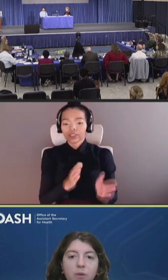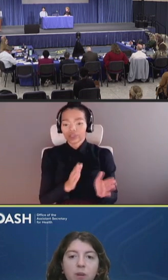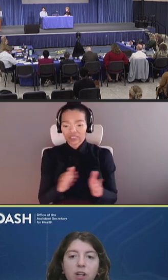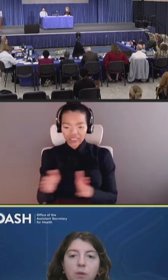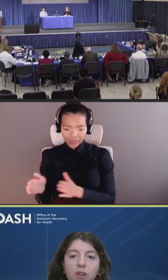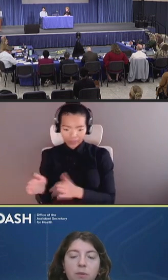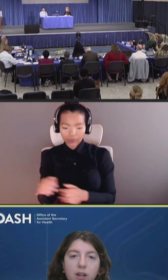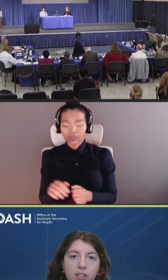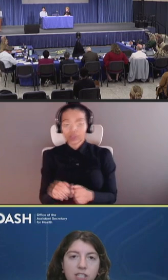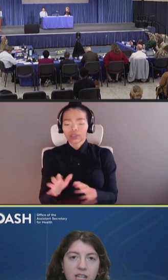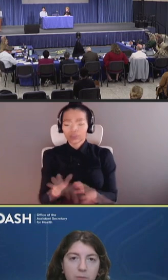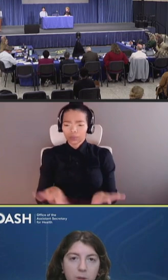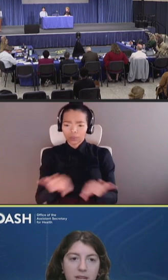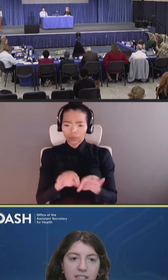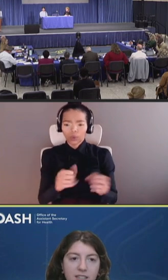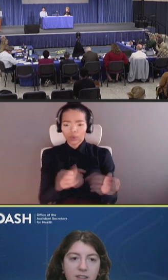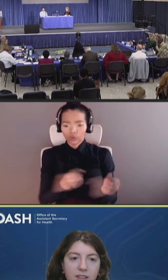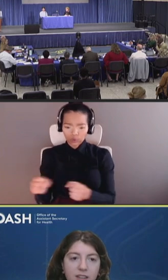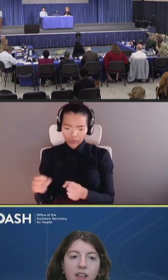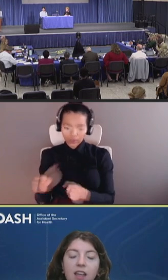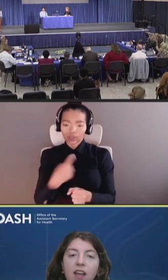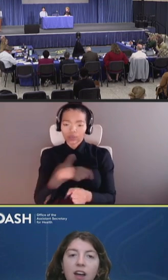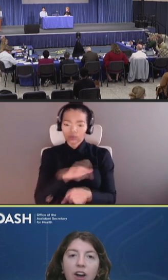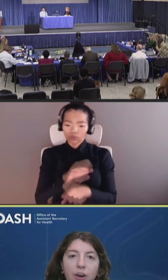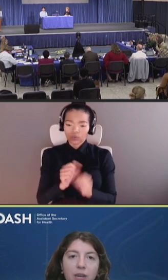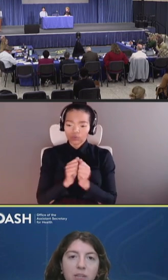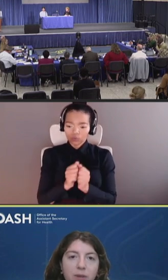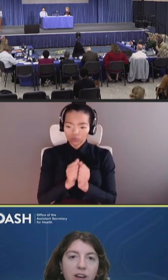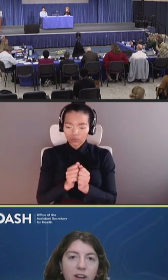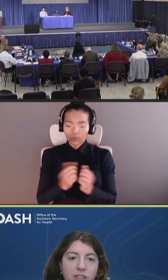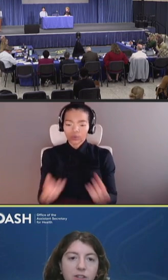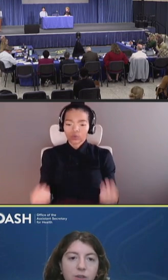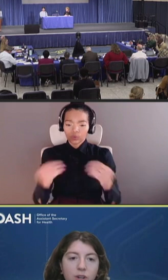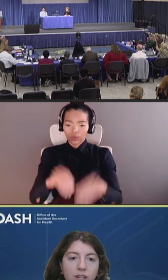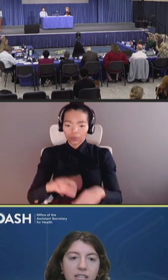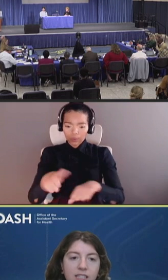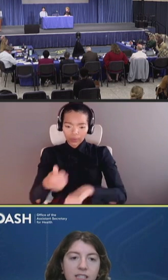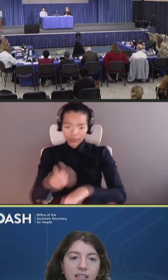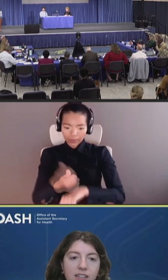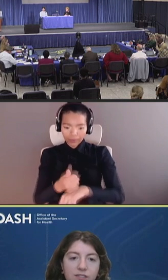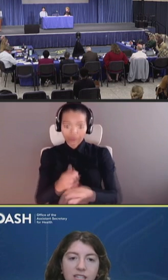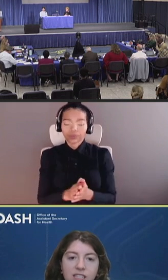work with our partners to implement. OIDP also coordinates and convenes a